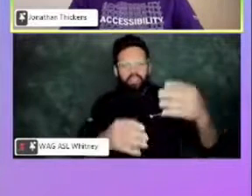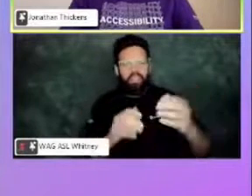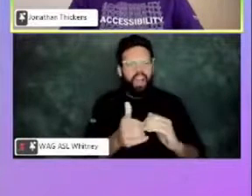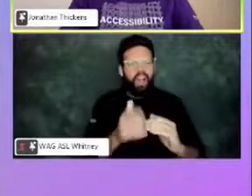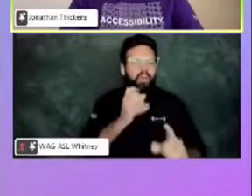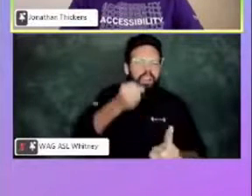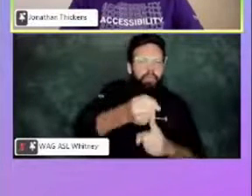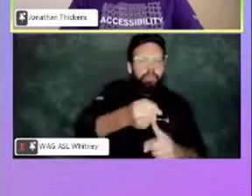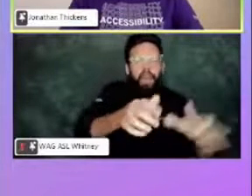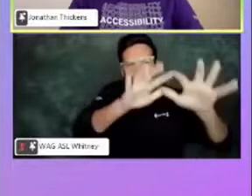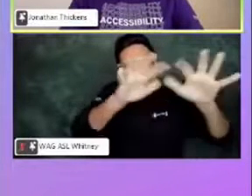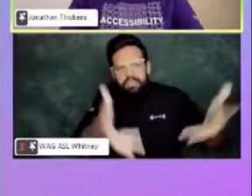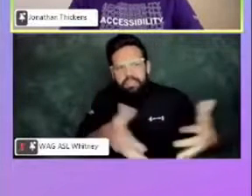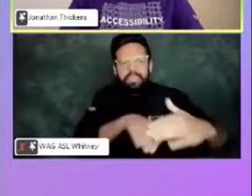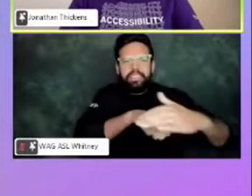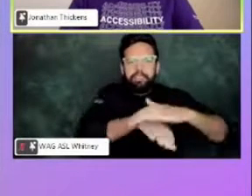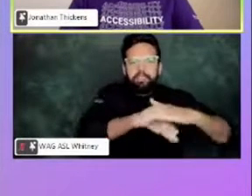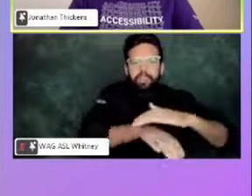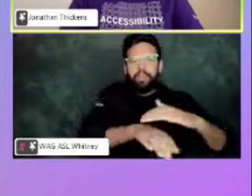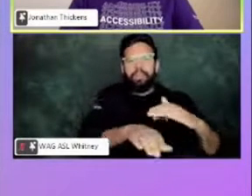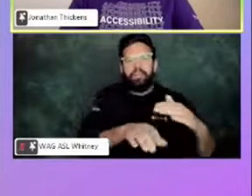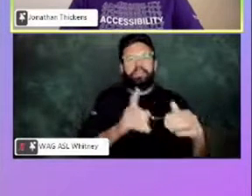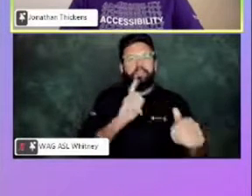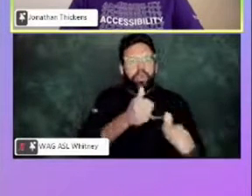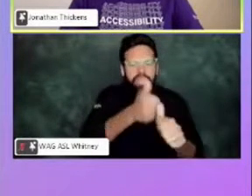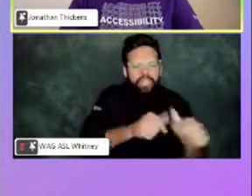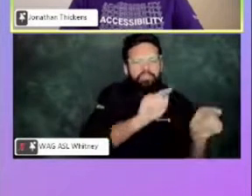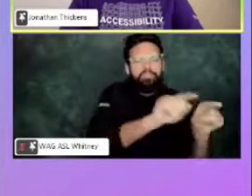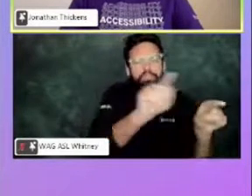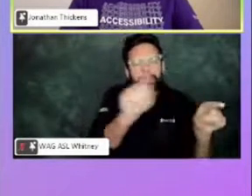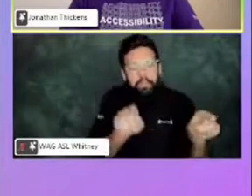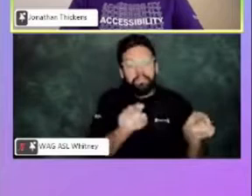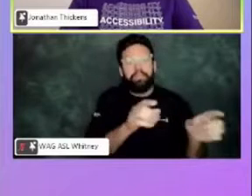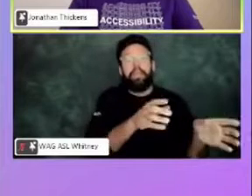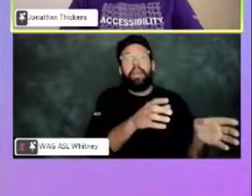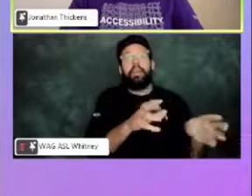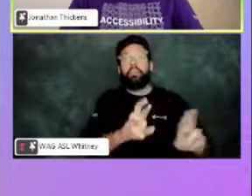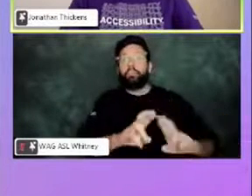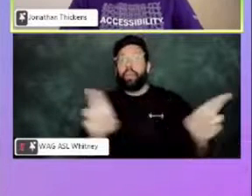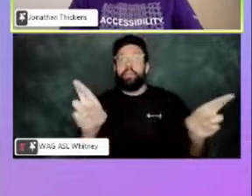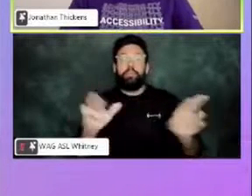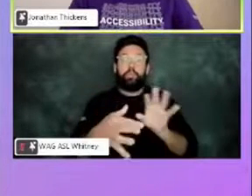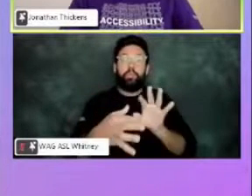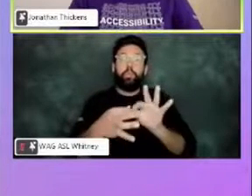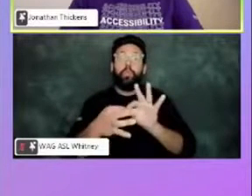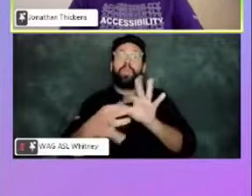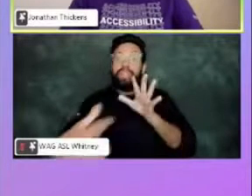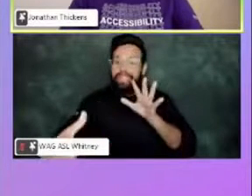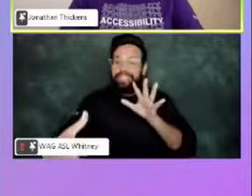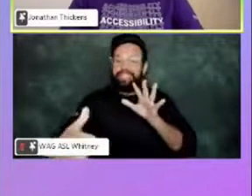the overall accessibility of the app? When it comes to release time, how does this release accessibility compare to the last?